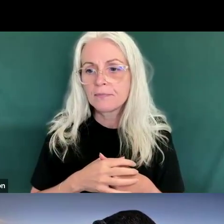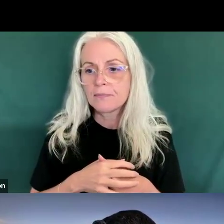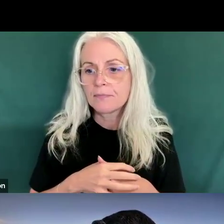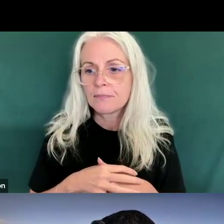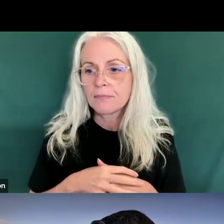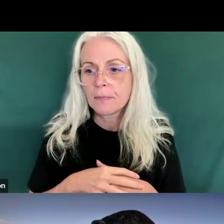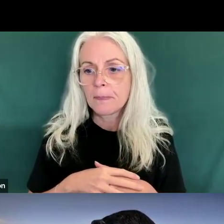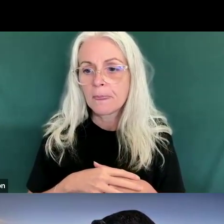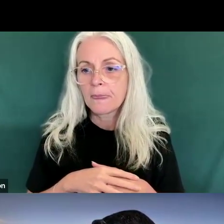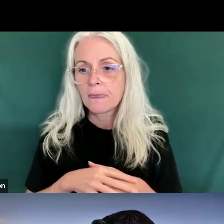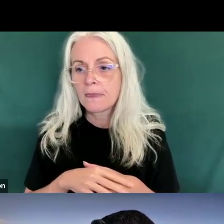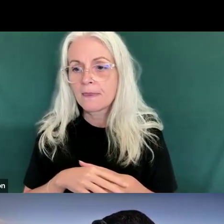Great. Hmm…